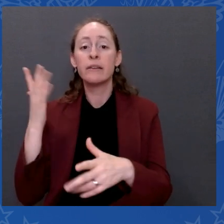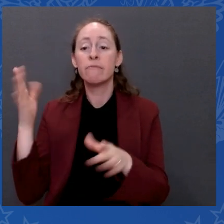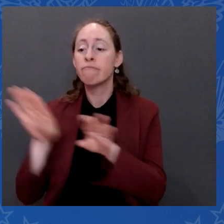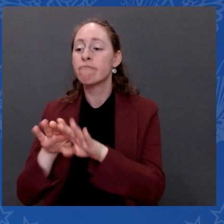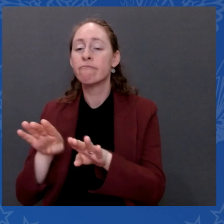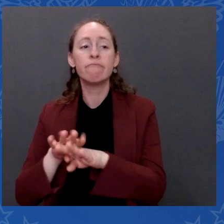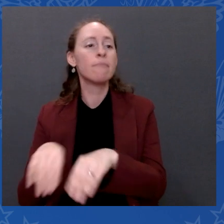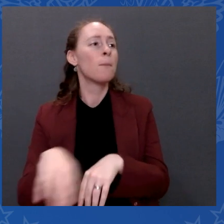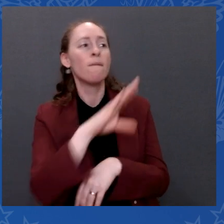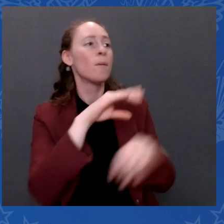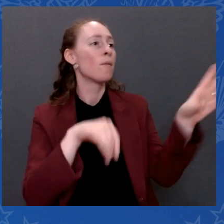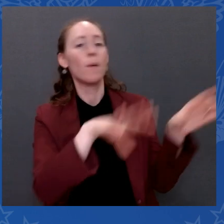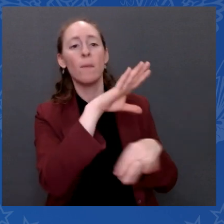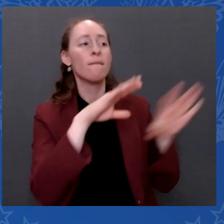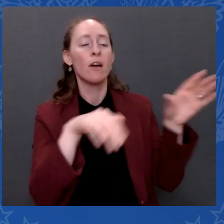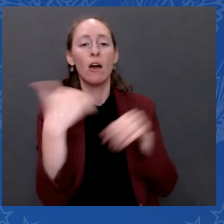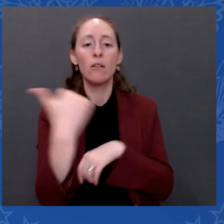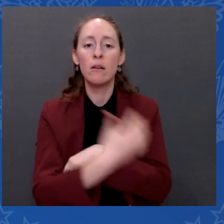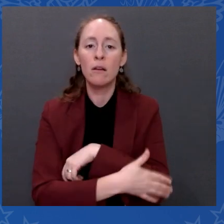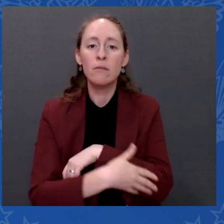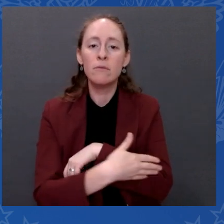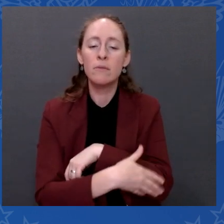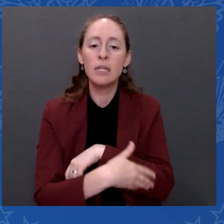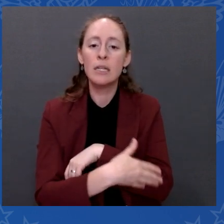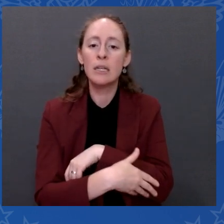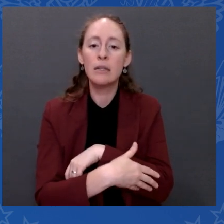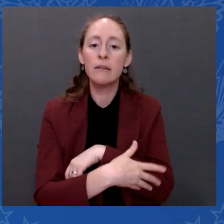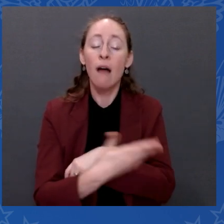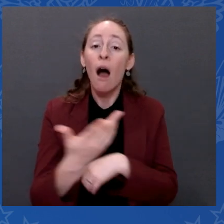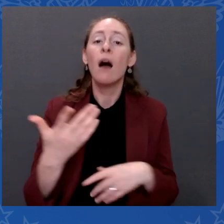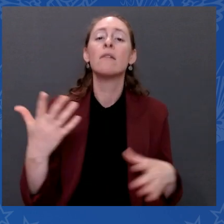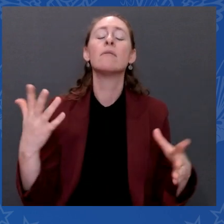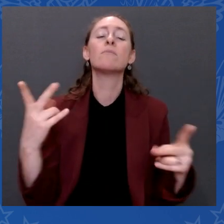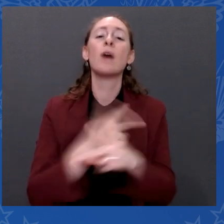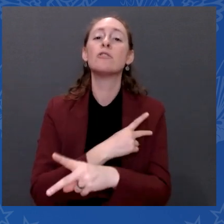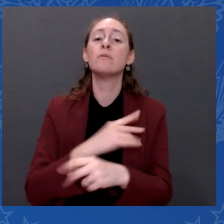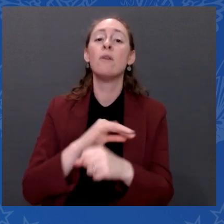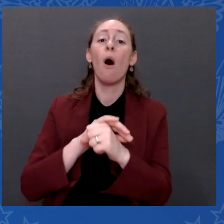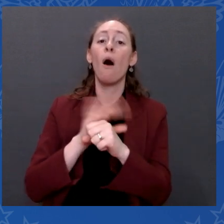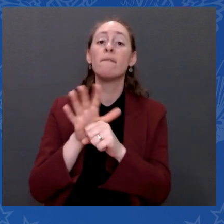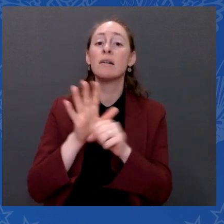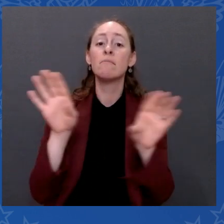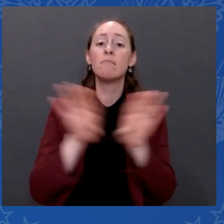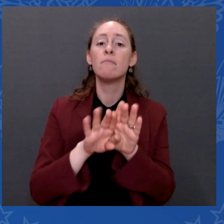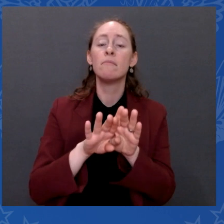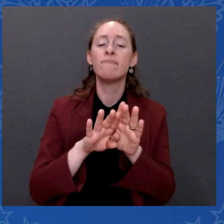because of in the case of -- COVID was a big reason for it -- the global economy basically comes to a halt,